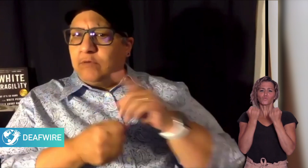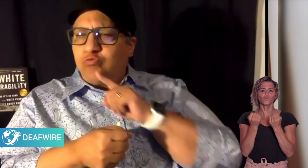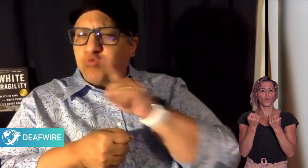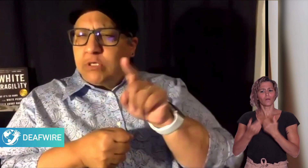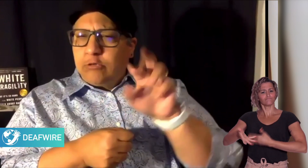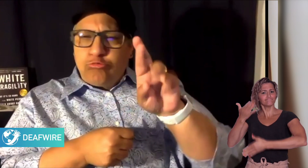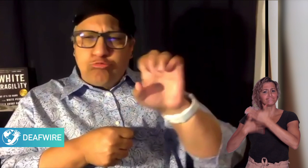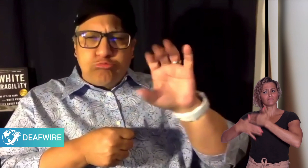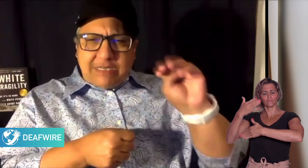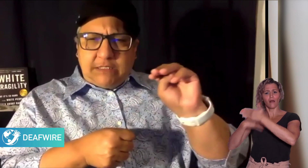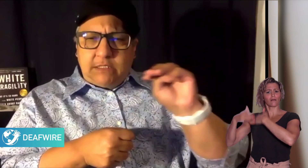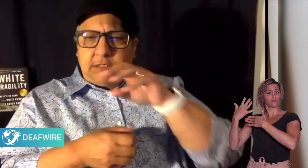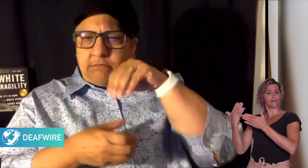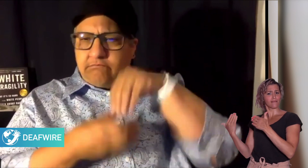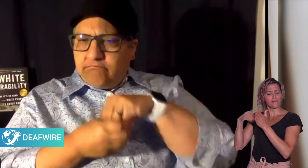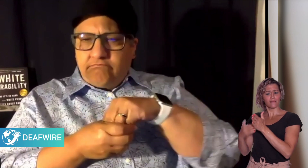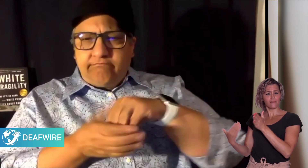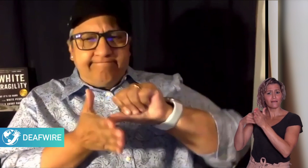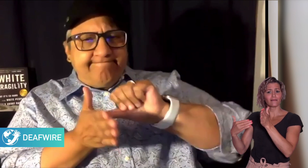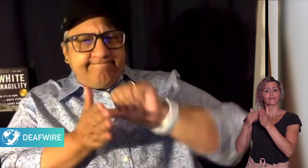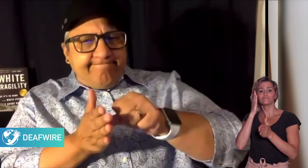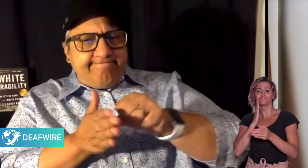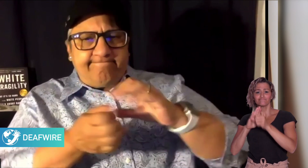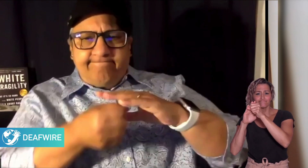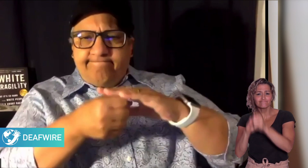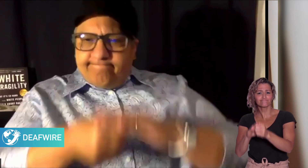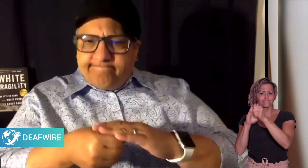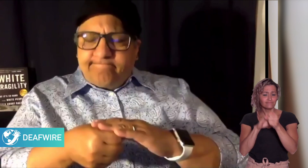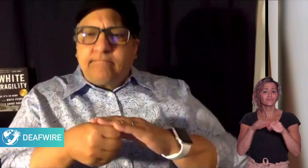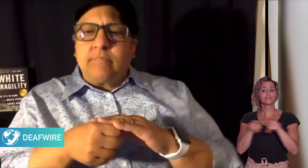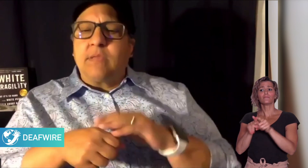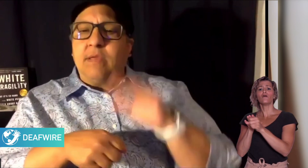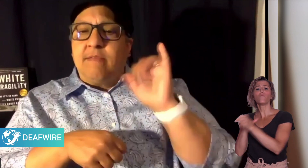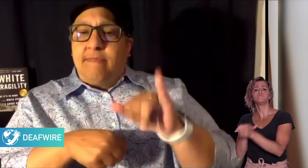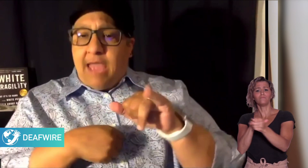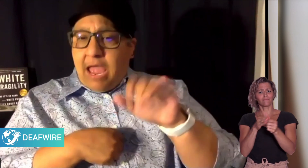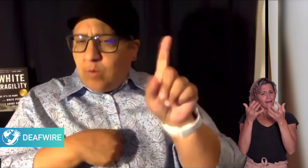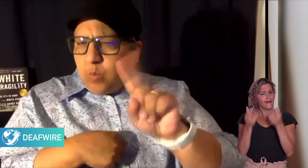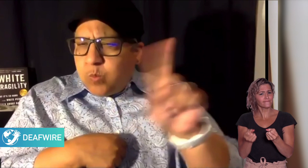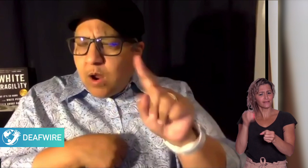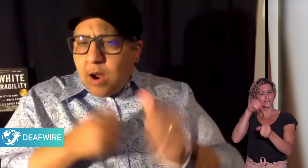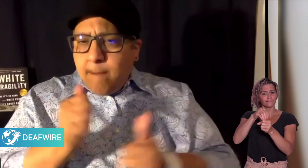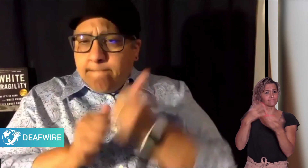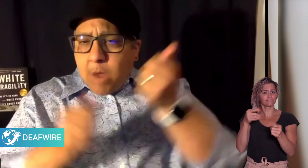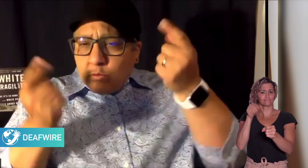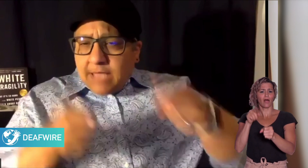of frequent racism and oppression - Deaf clubs.